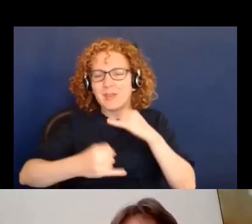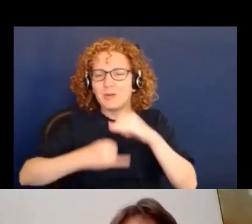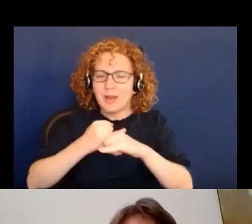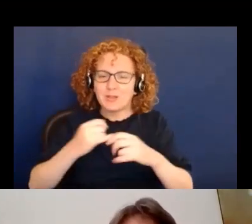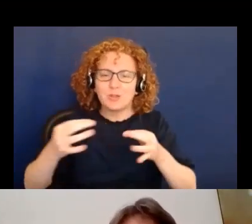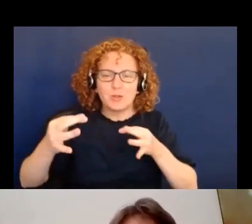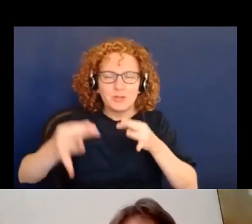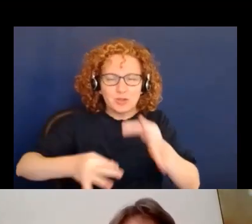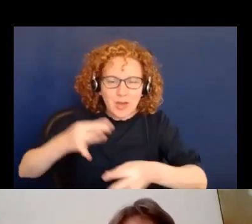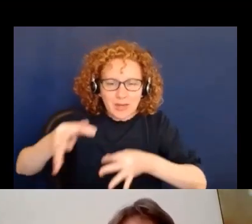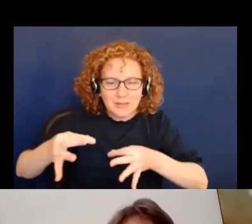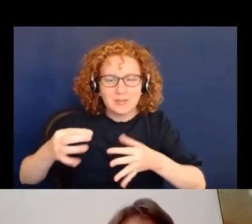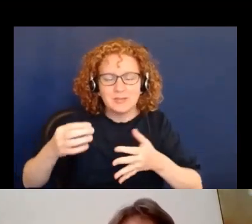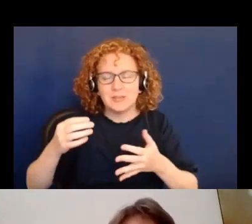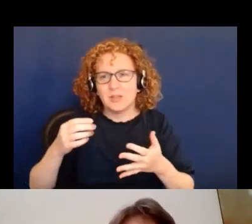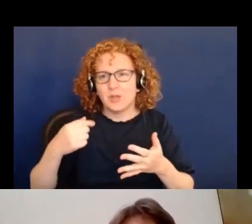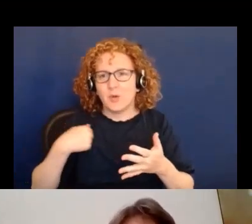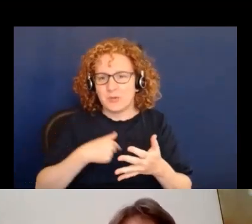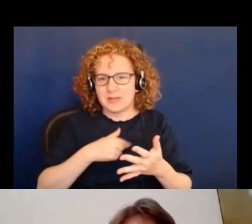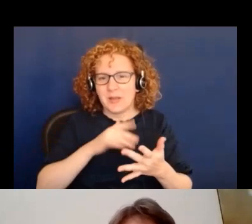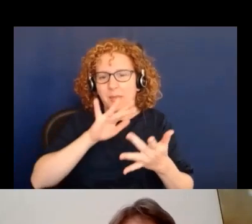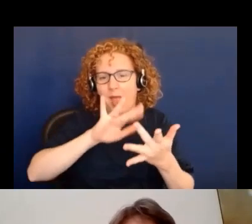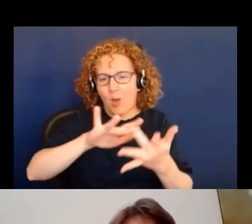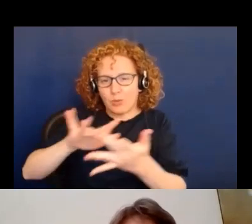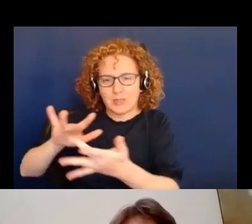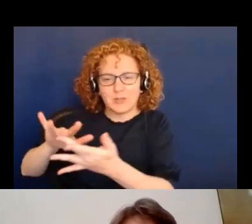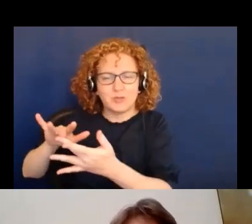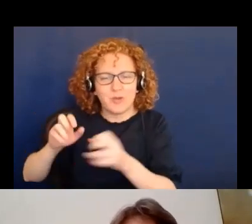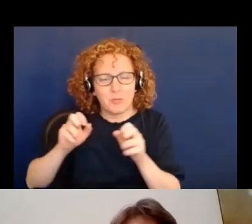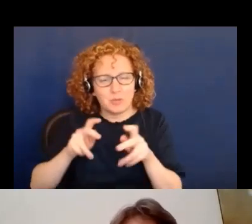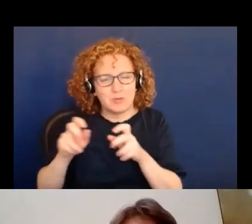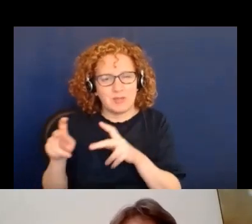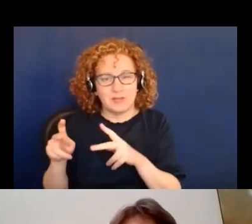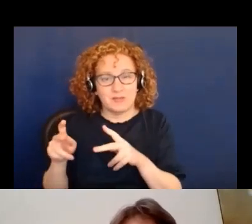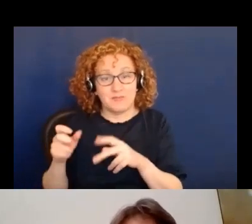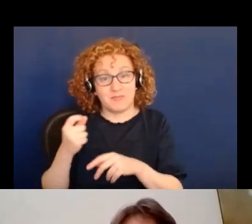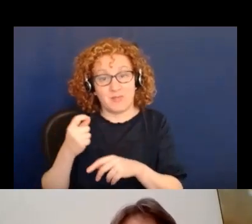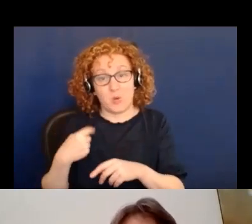been able to do some outreach and opportunities we've had opportunities that we haven't had before